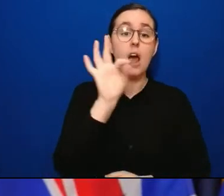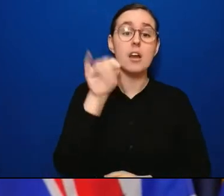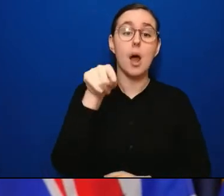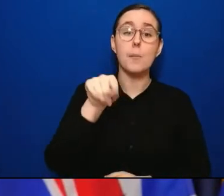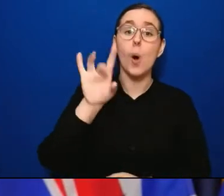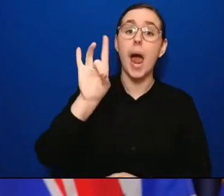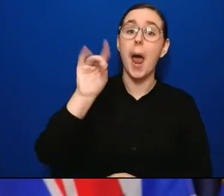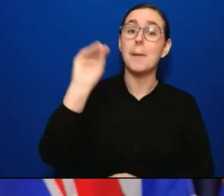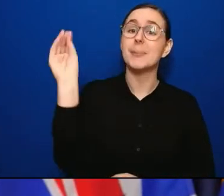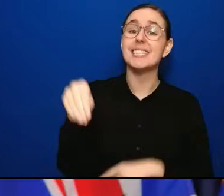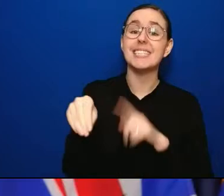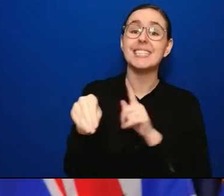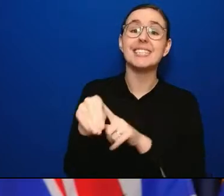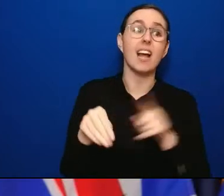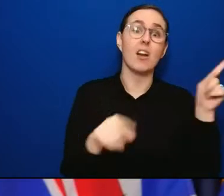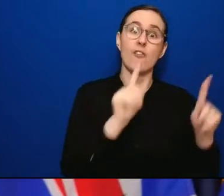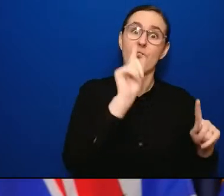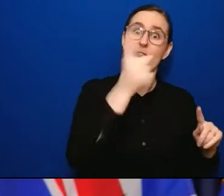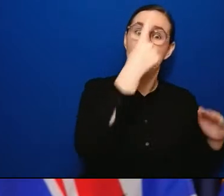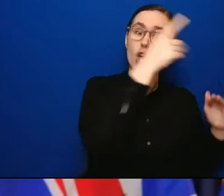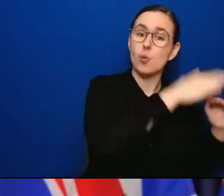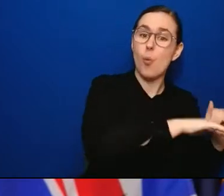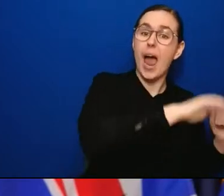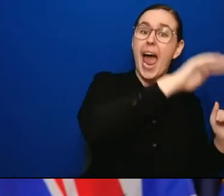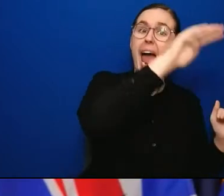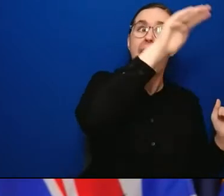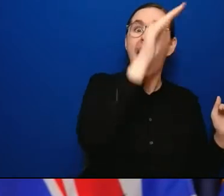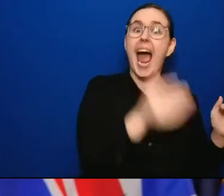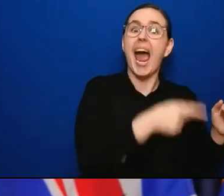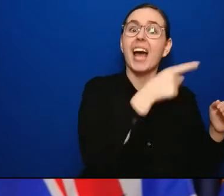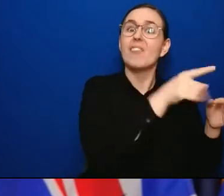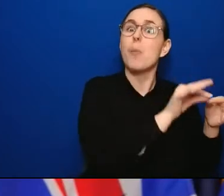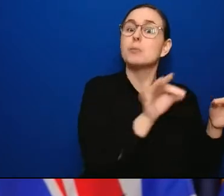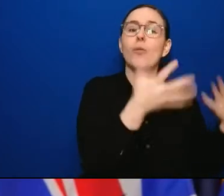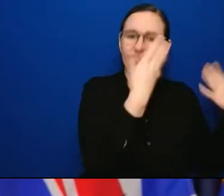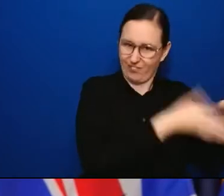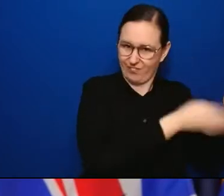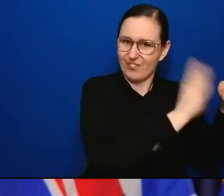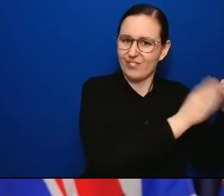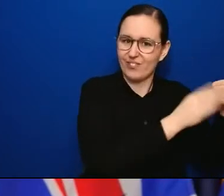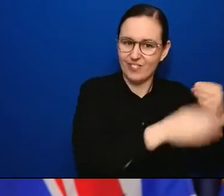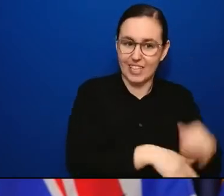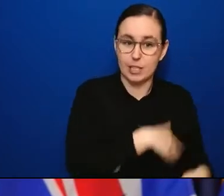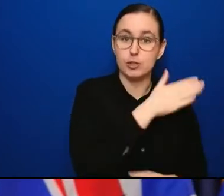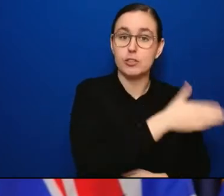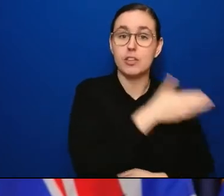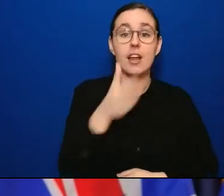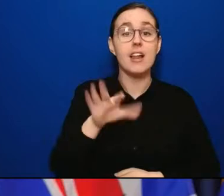patients whose surgeries were postponed in the first wave have had their surgeries because